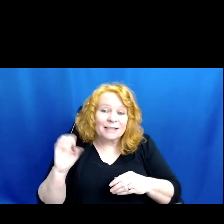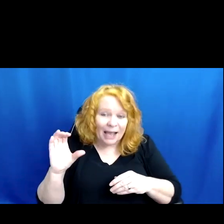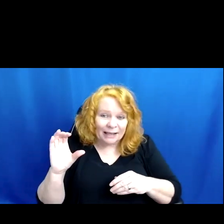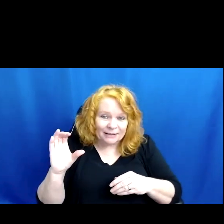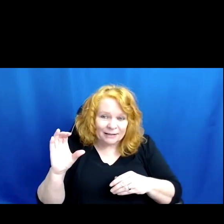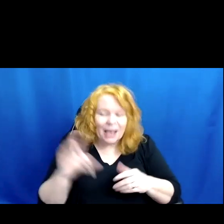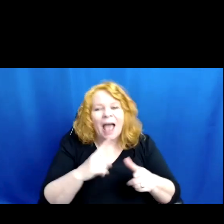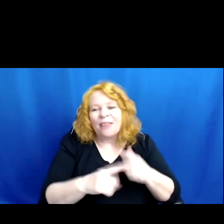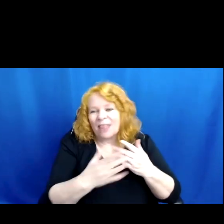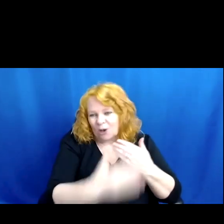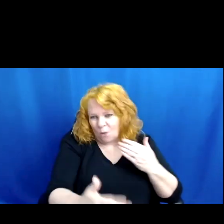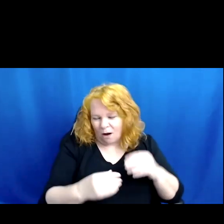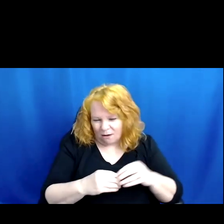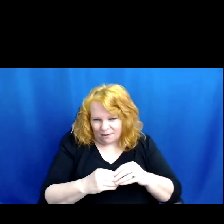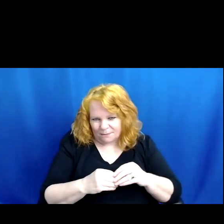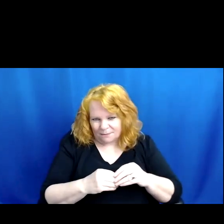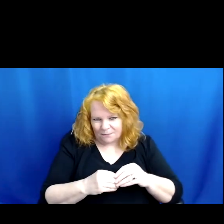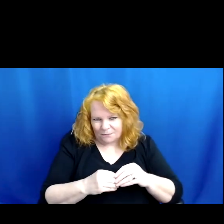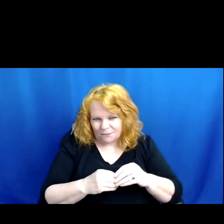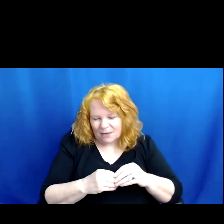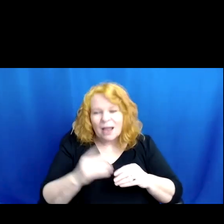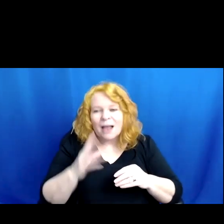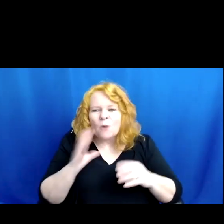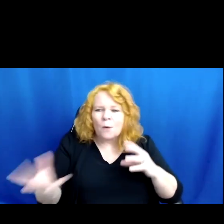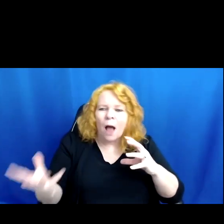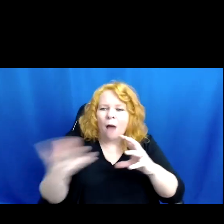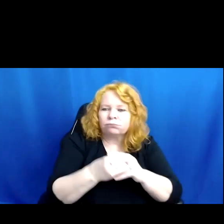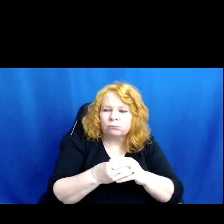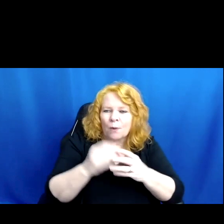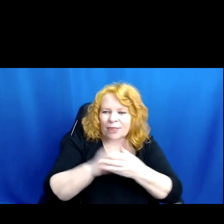I am going to build that into the story part not the rest of it.